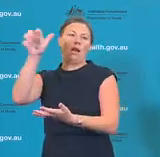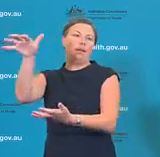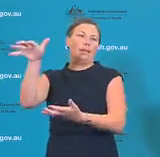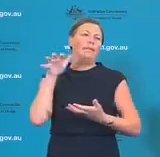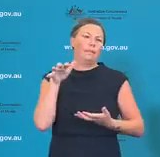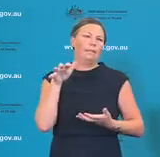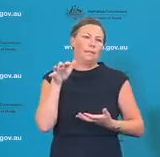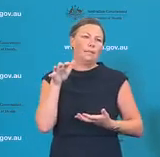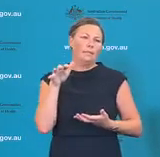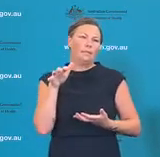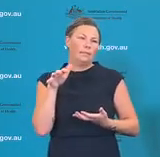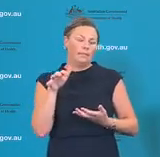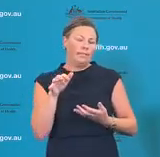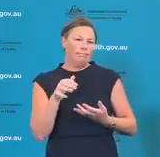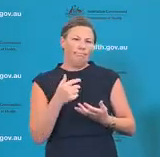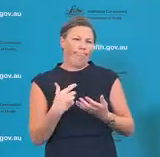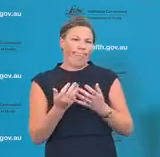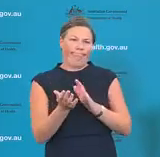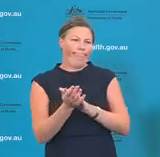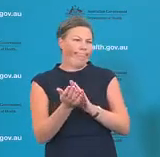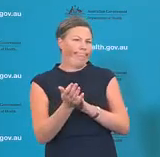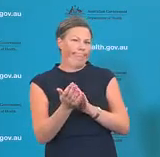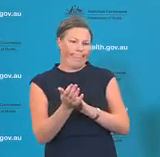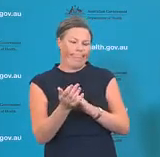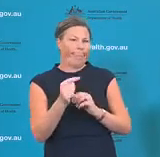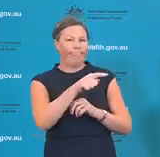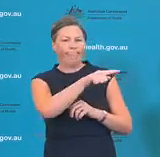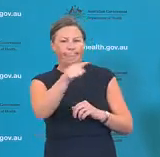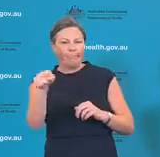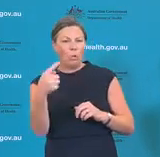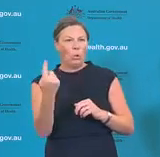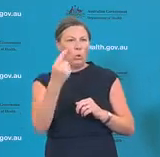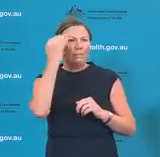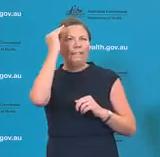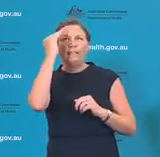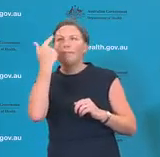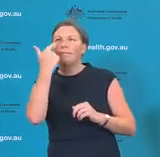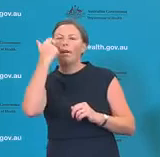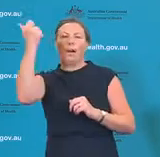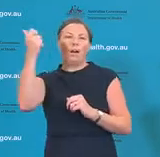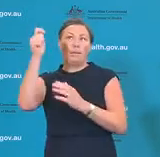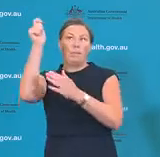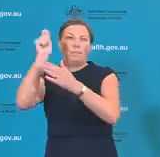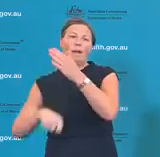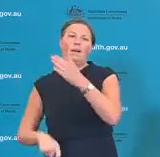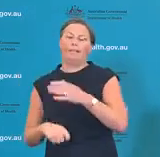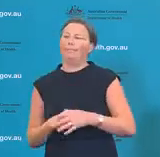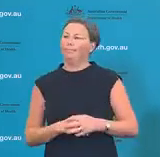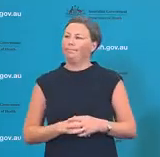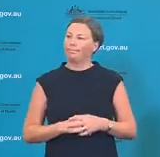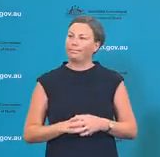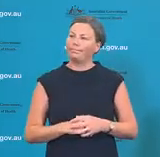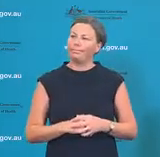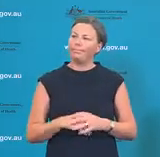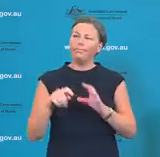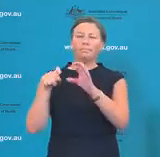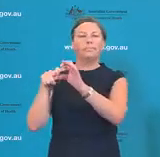through some great work out there by the purchasers. JOURNALIST: Ms McMillan, has China been transparent